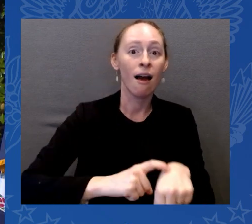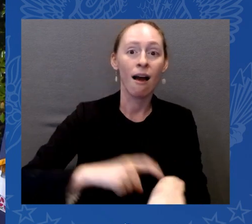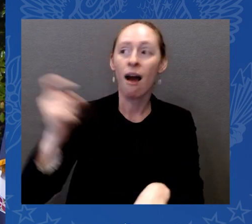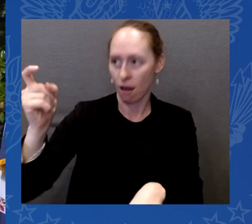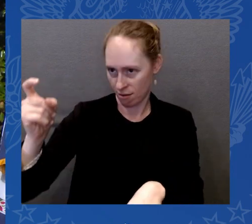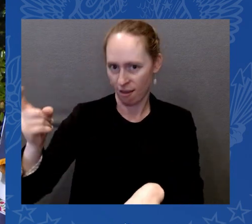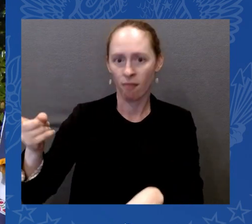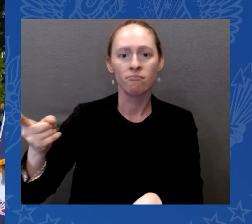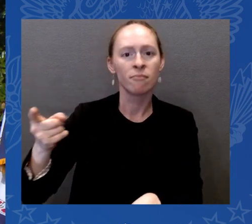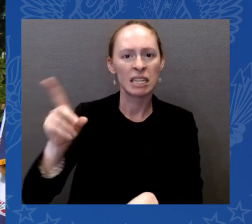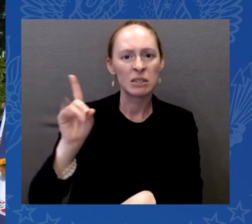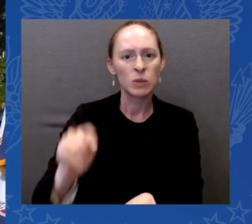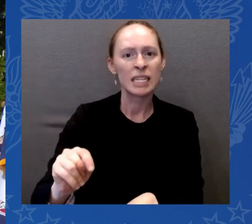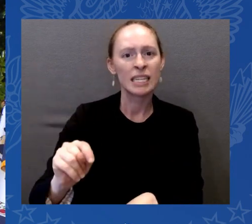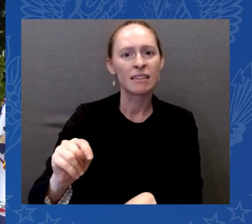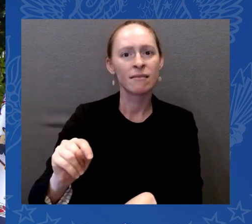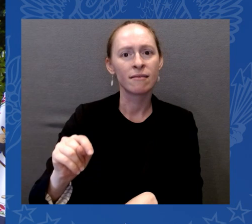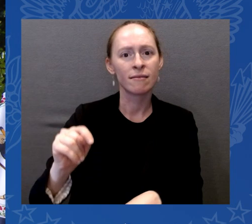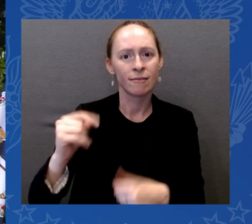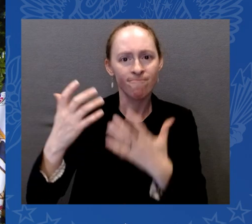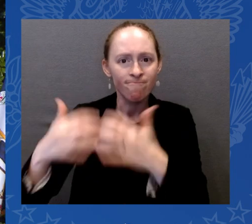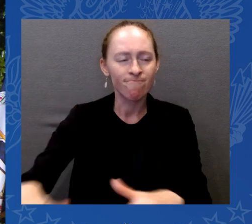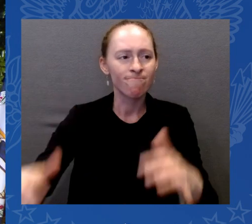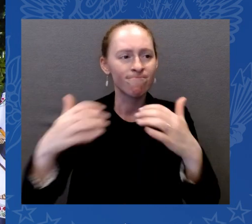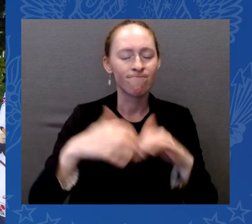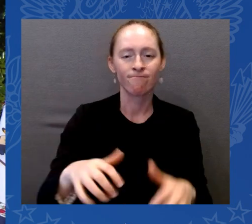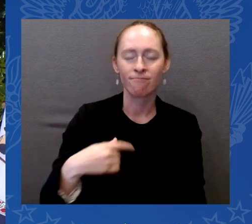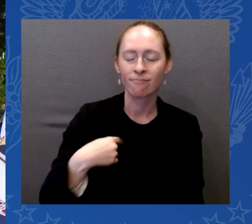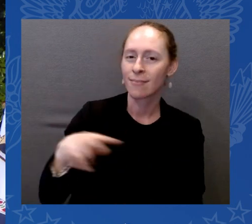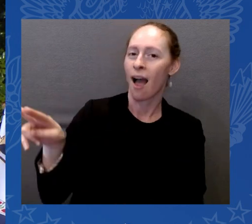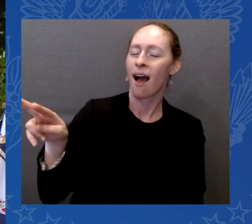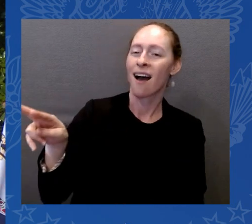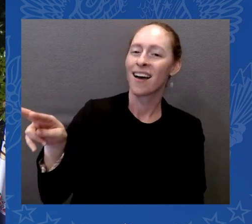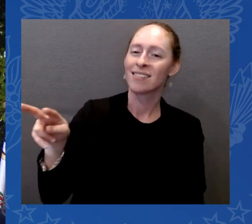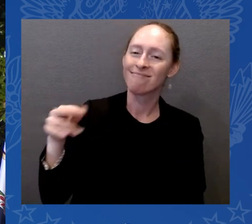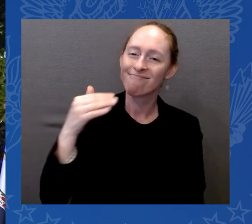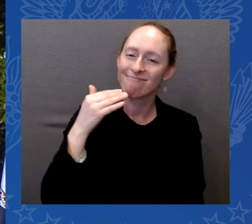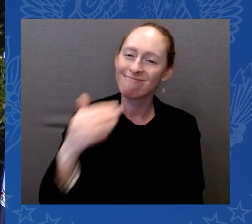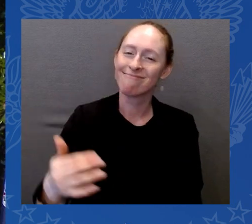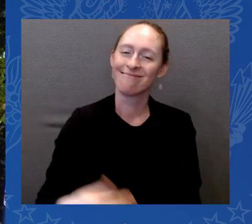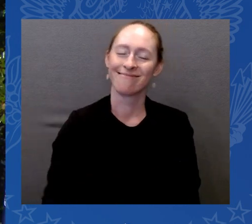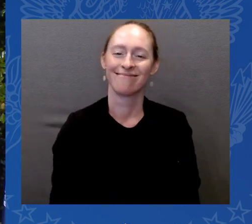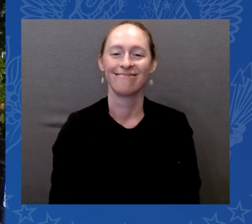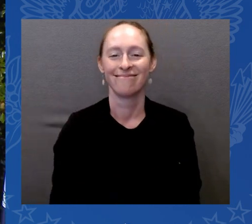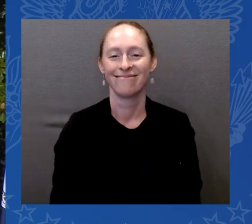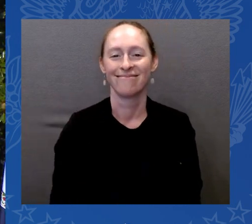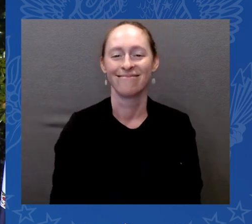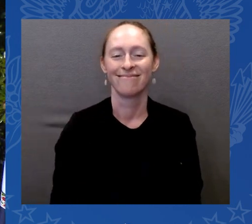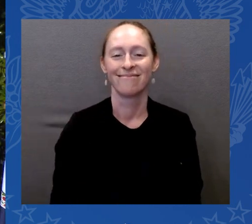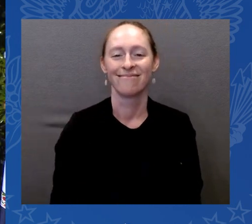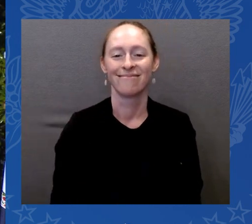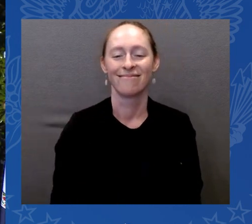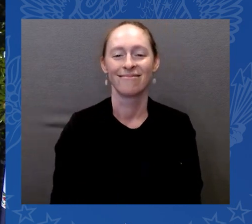The American Rescue Plan not only helped pull our economy out of the hole created by COVID 19. It saved the pensions of millions